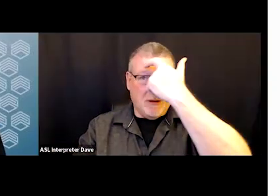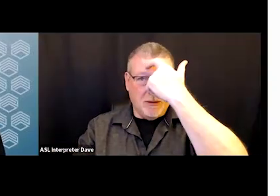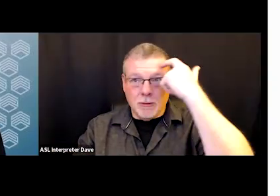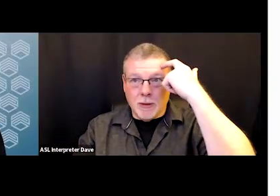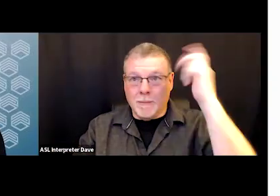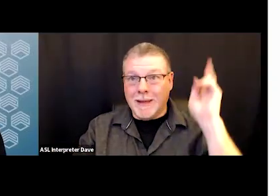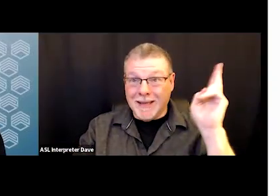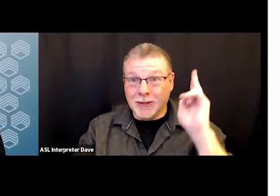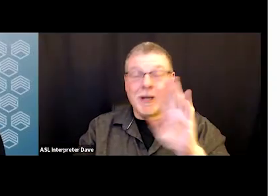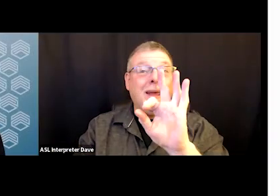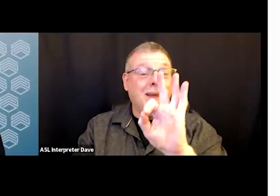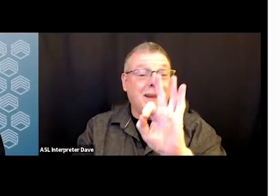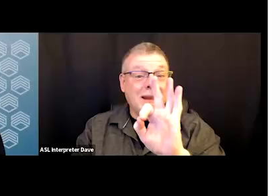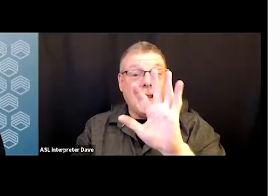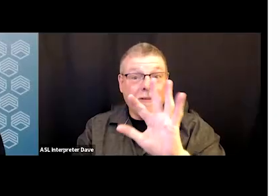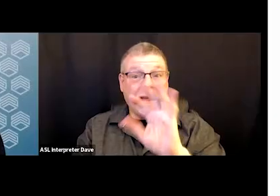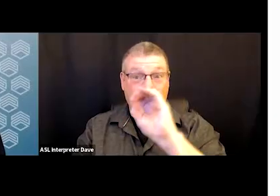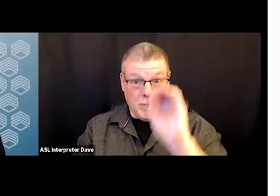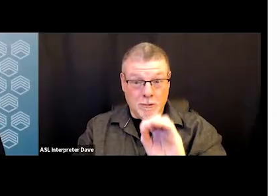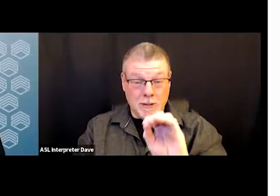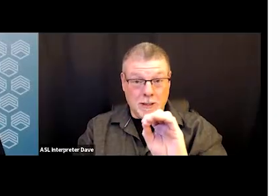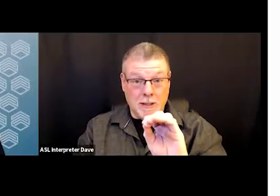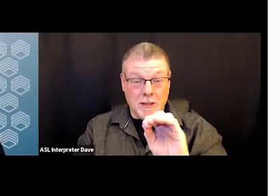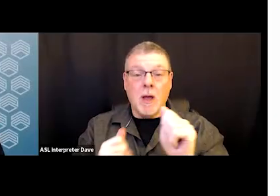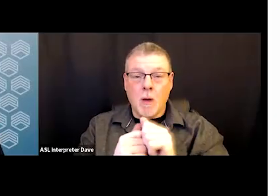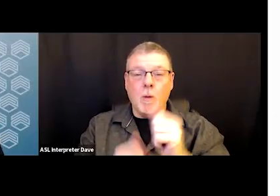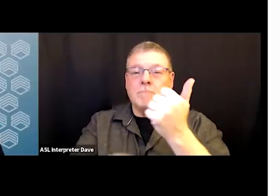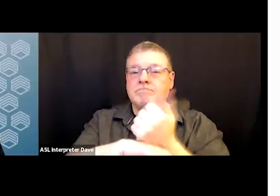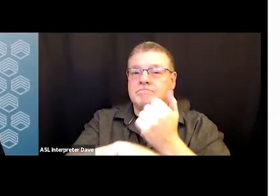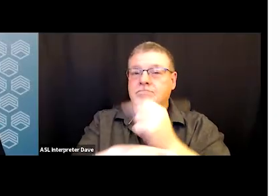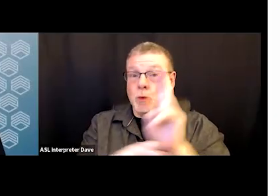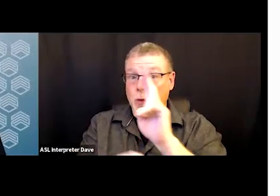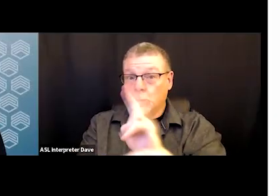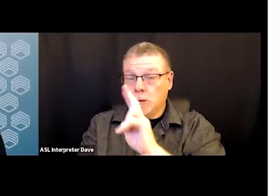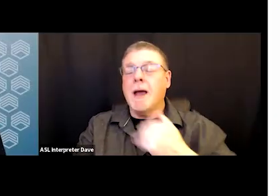95% of individuals with a substance use disorder have a history of trauma.